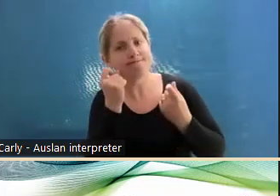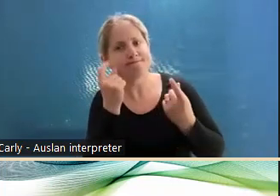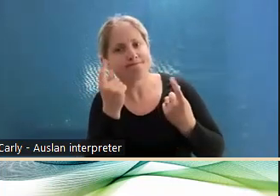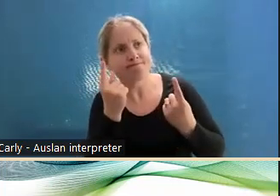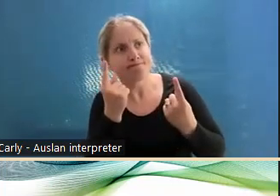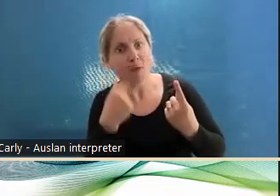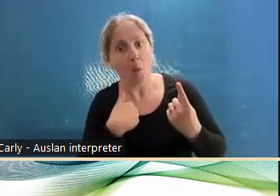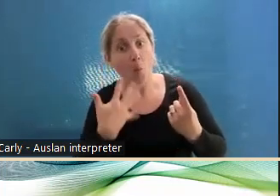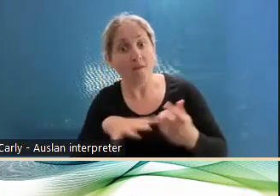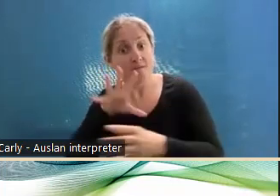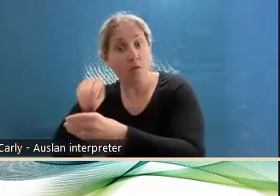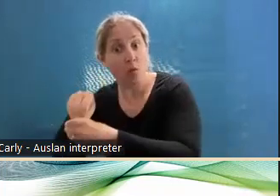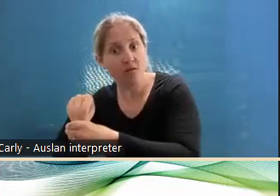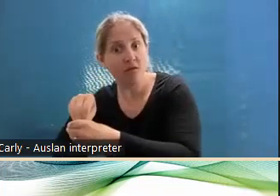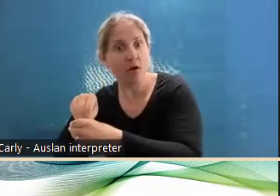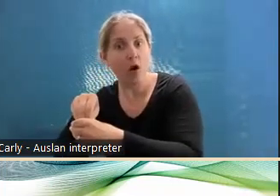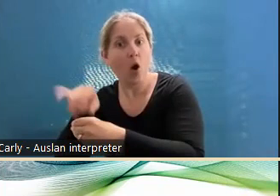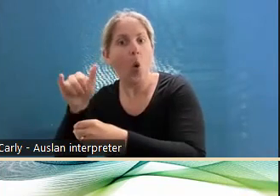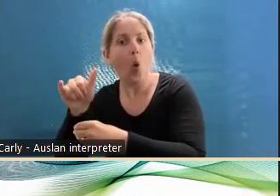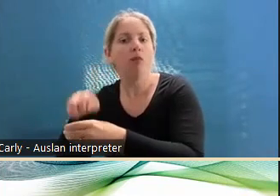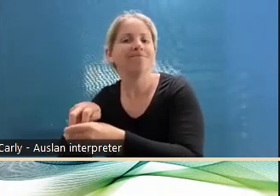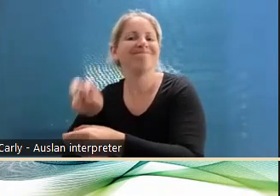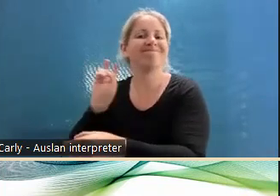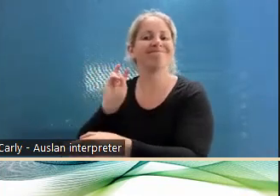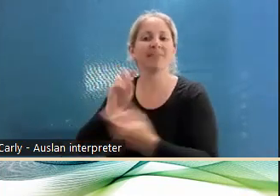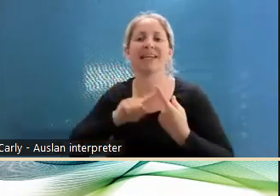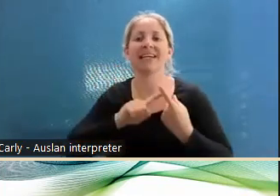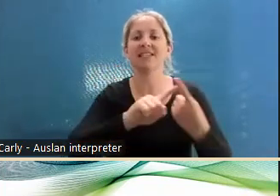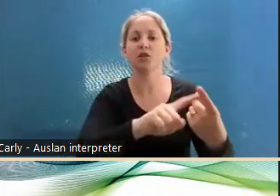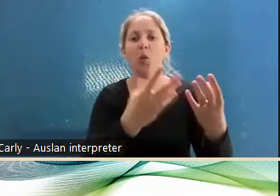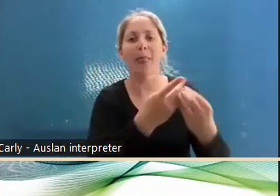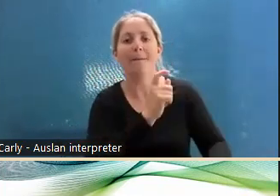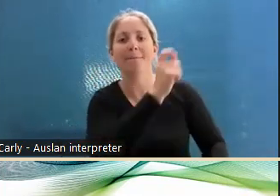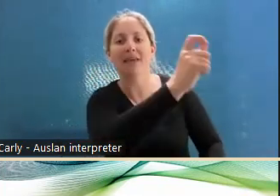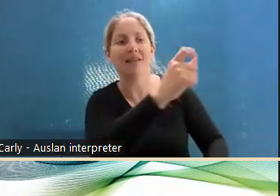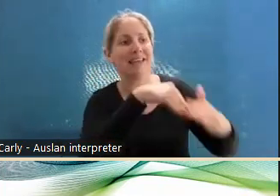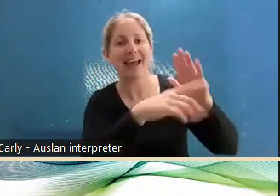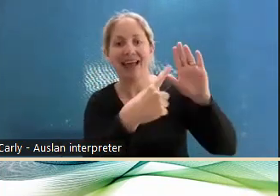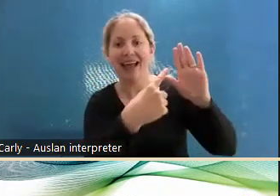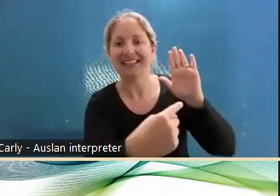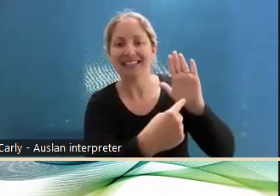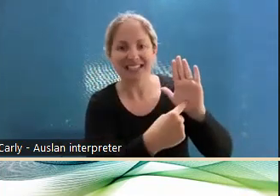if you'd rather continue with your appeal at the AAT without participating in the Independent